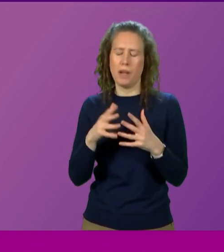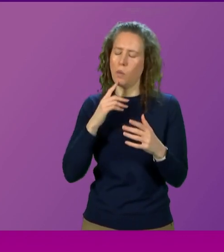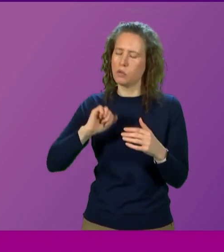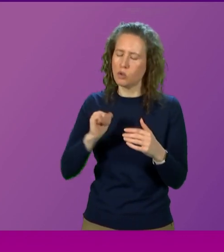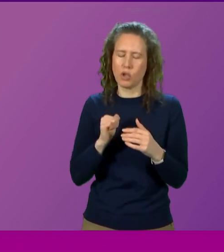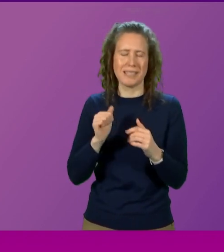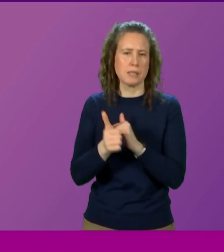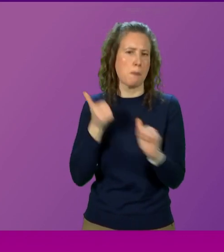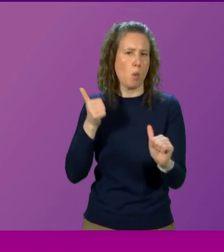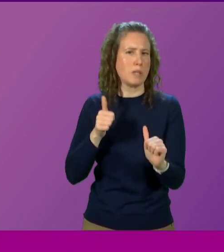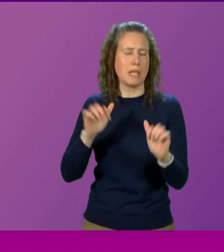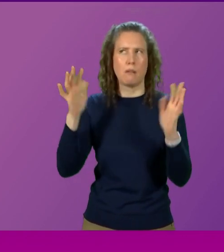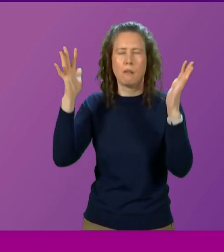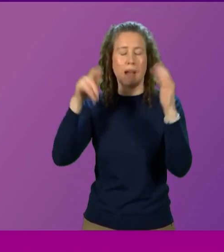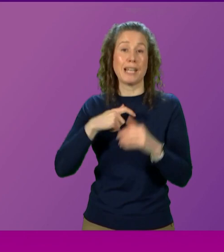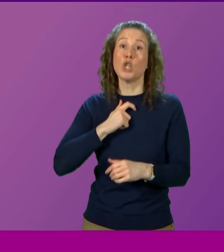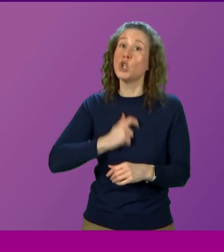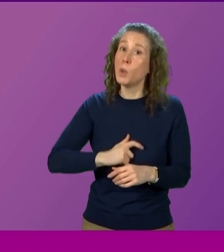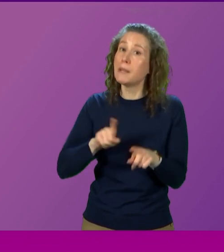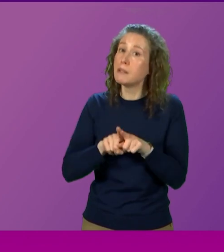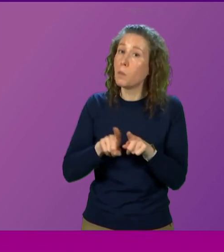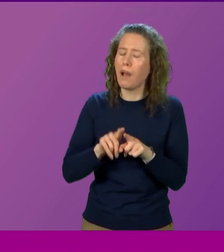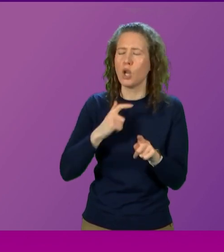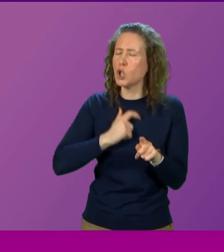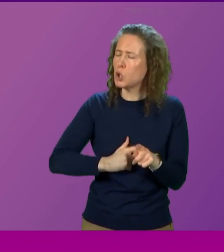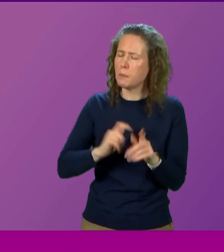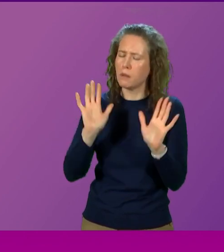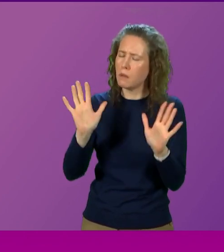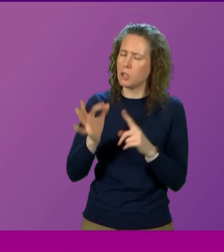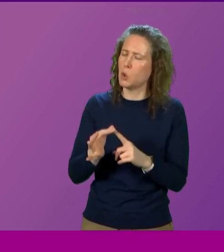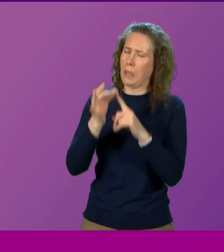As a human being, he was in so many ways one of a kind.